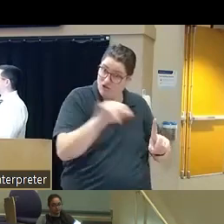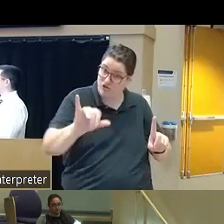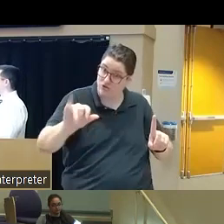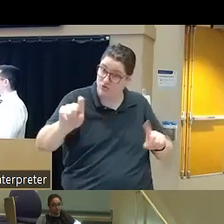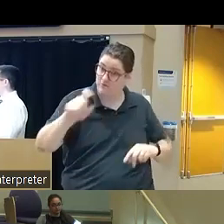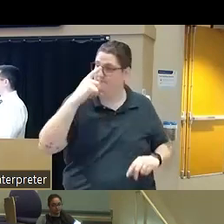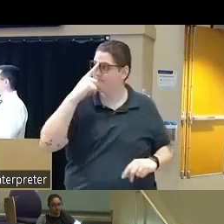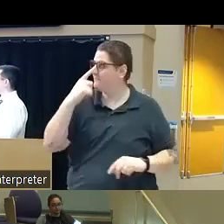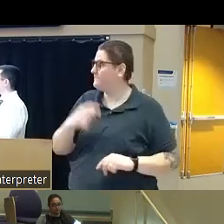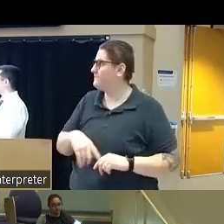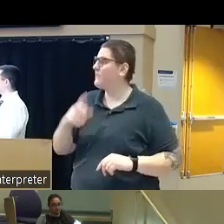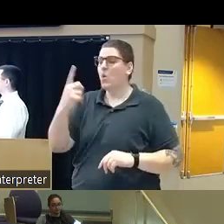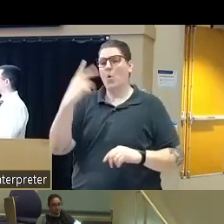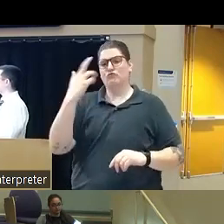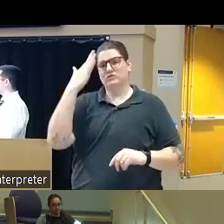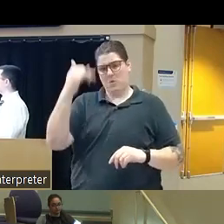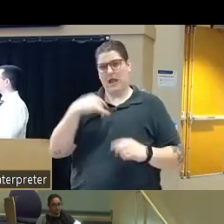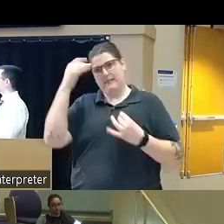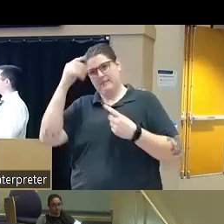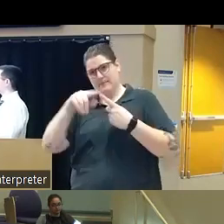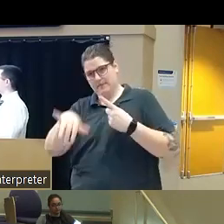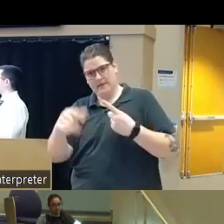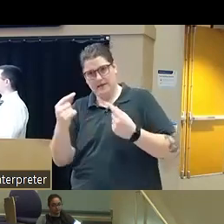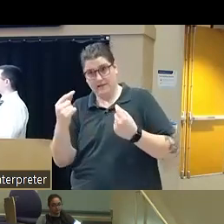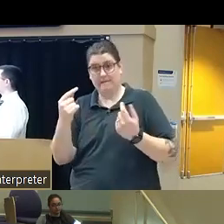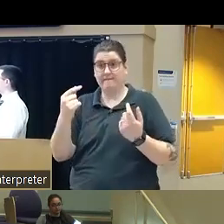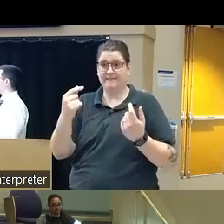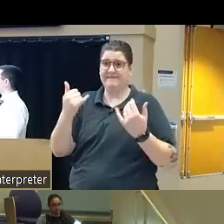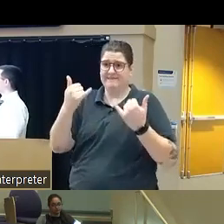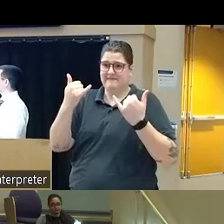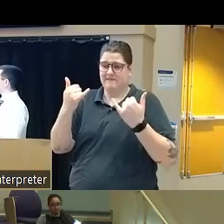one of the reasons that I think about it is that there's now a very good method called